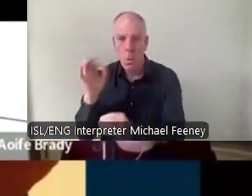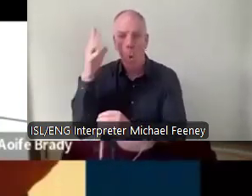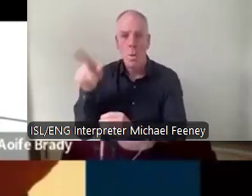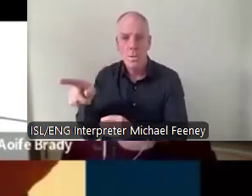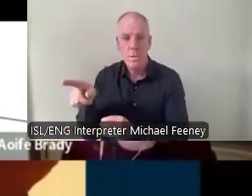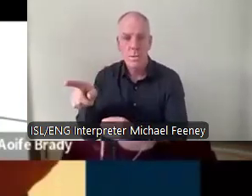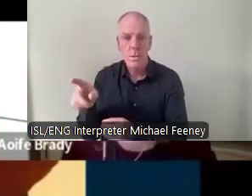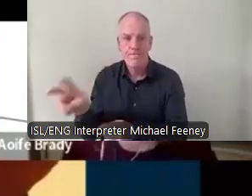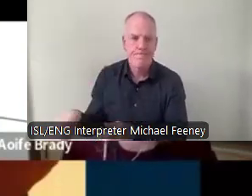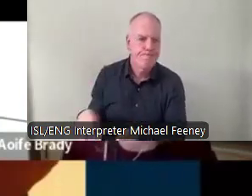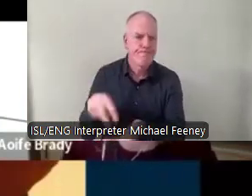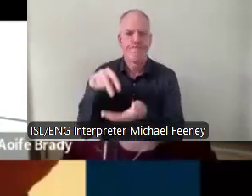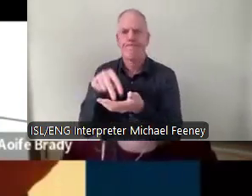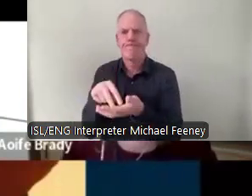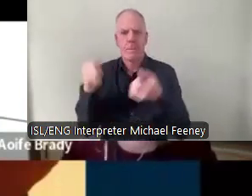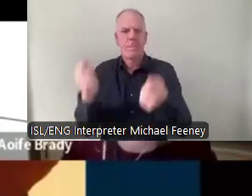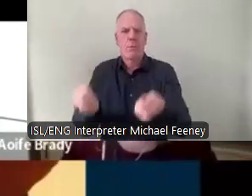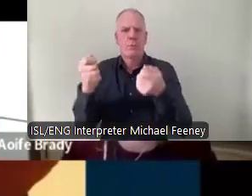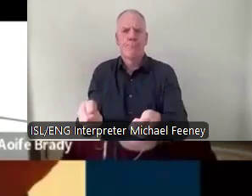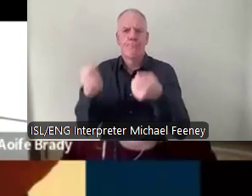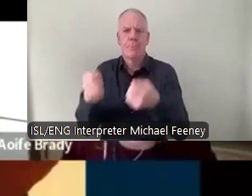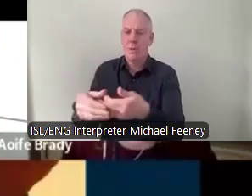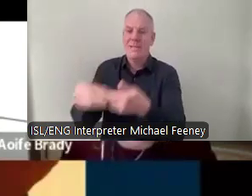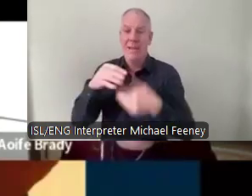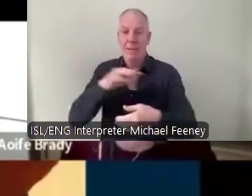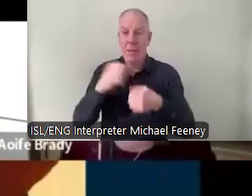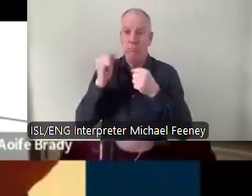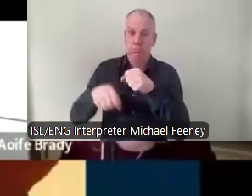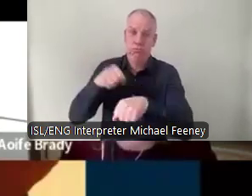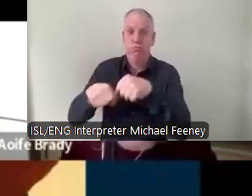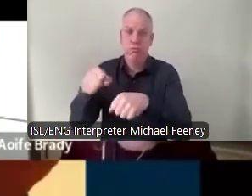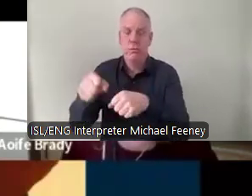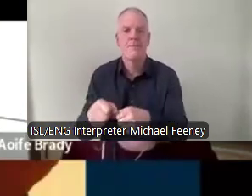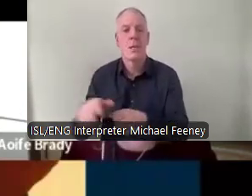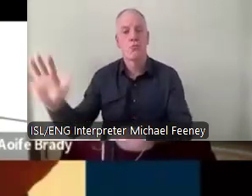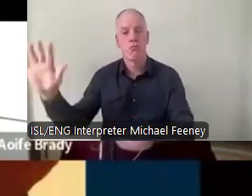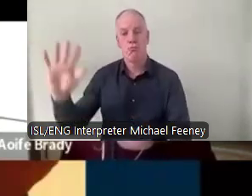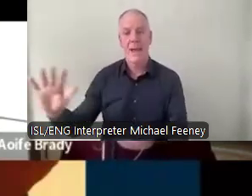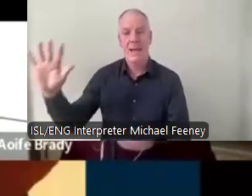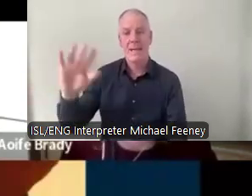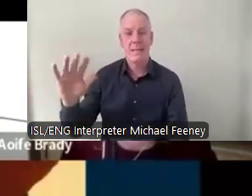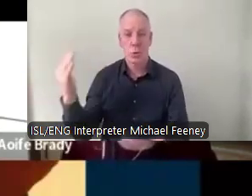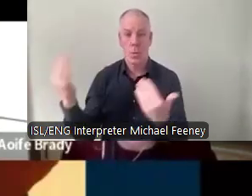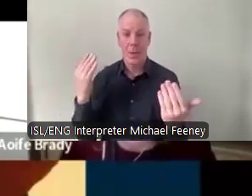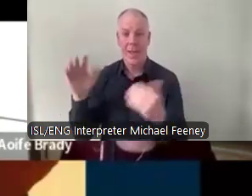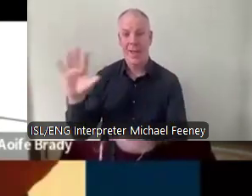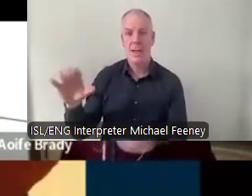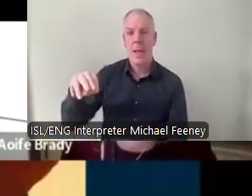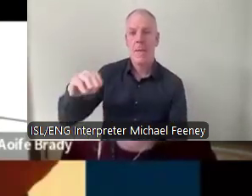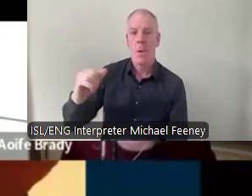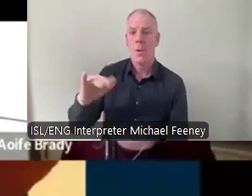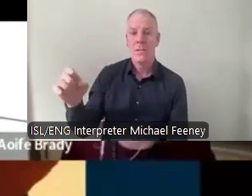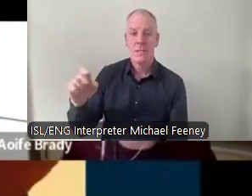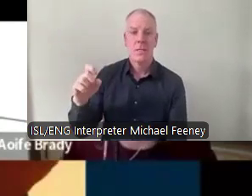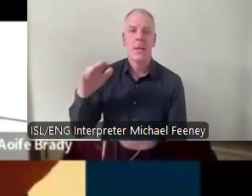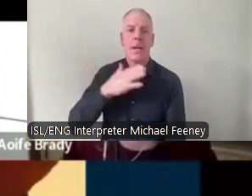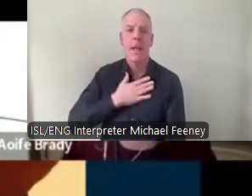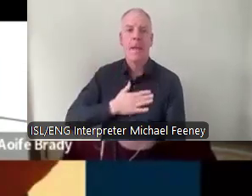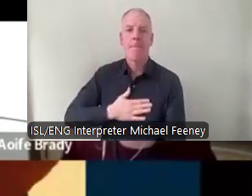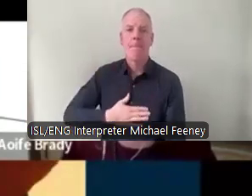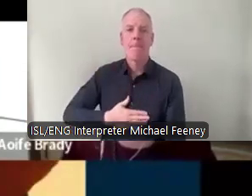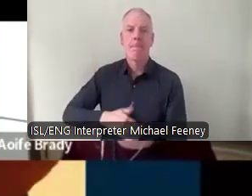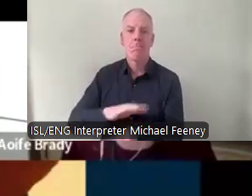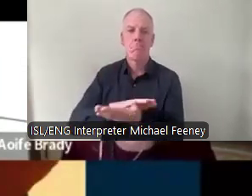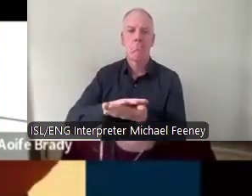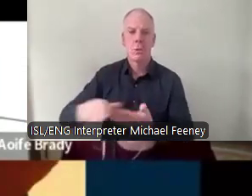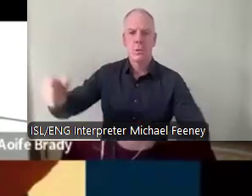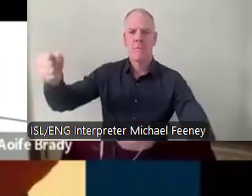his chariot in a desperate attempt to save himself. On the right, in stark contrast, Moses stands calmly on the shore holding a staff with which he is commanding the